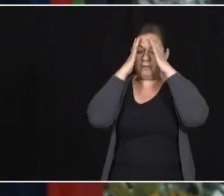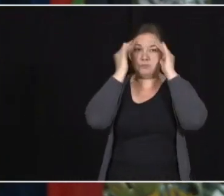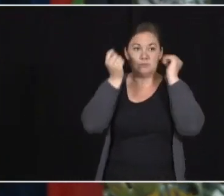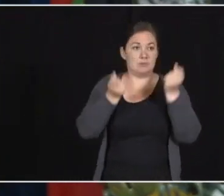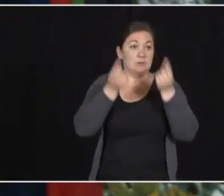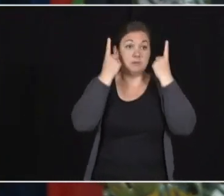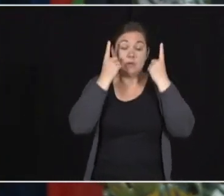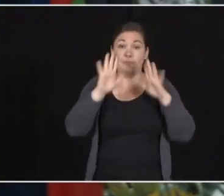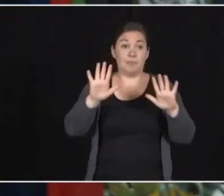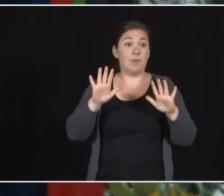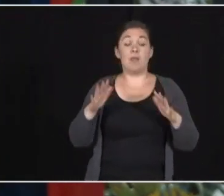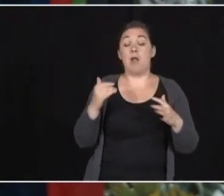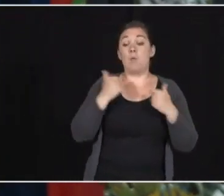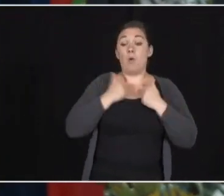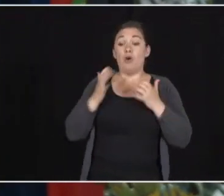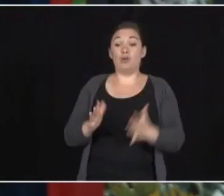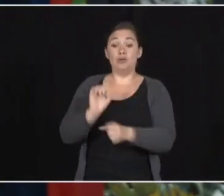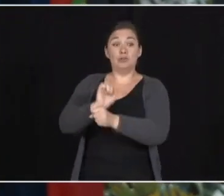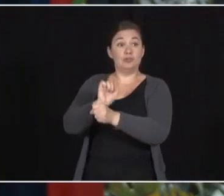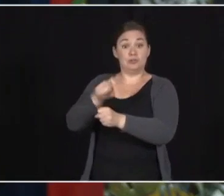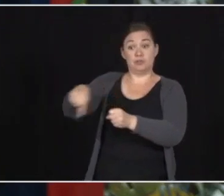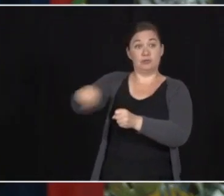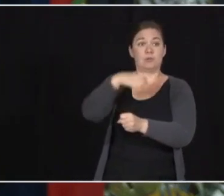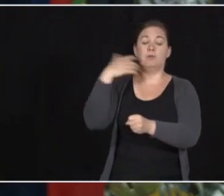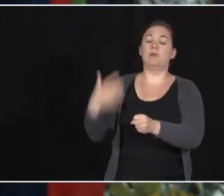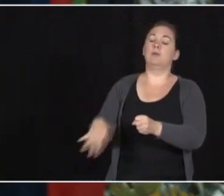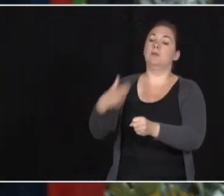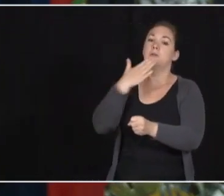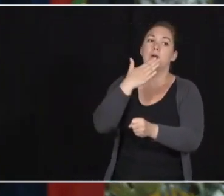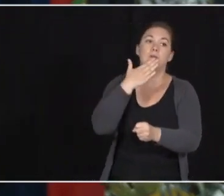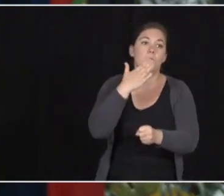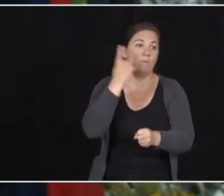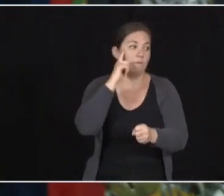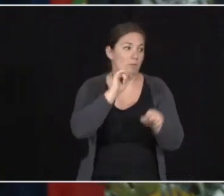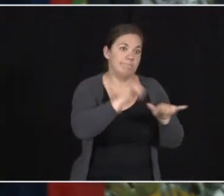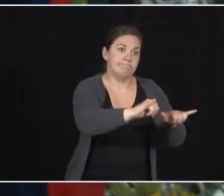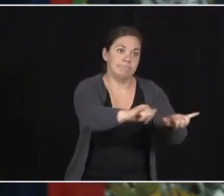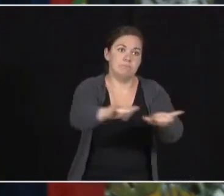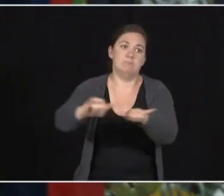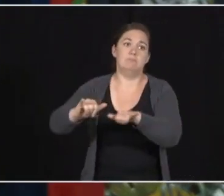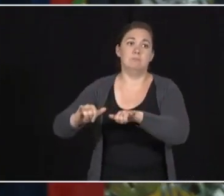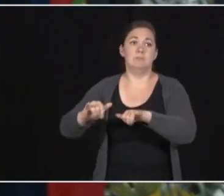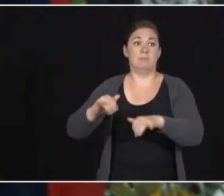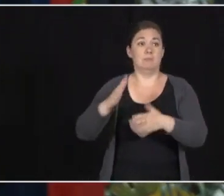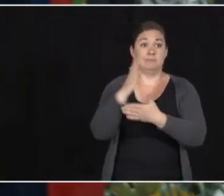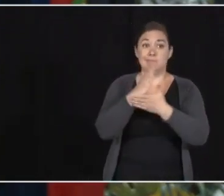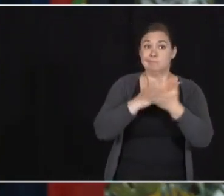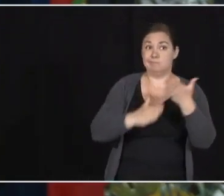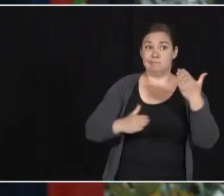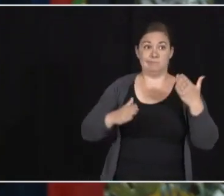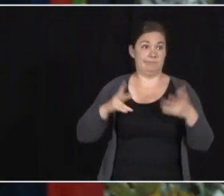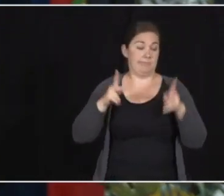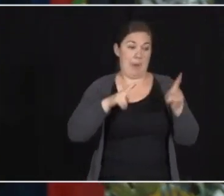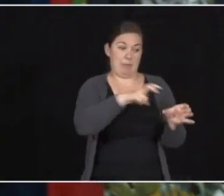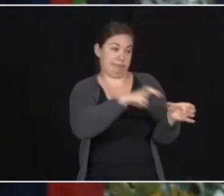The healthcare workers, I want to thank them for staying in there. But they were leaving. We were getting everyone possible in there.